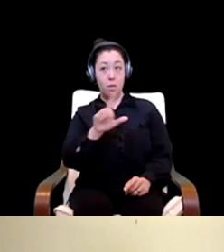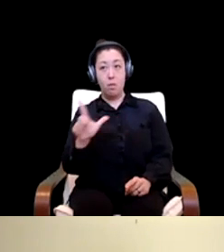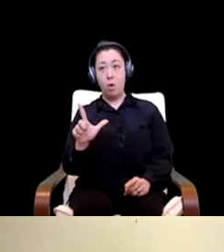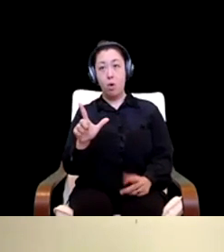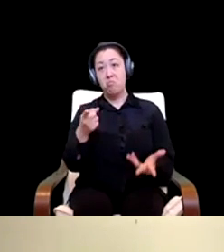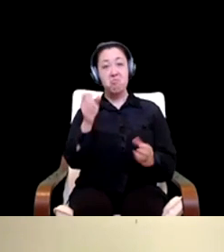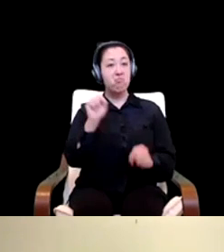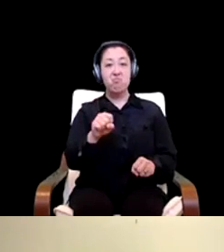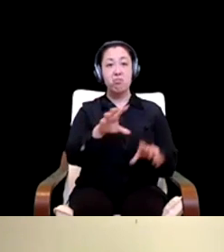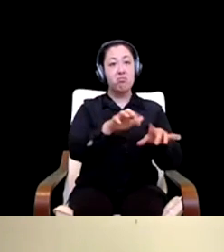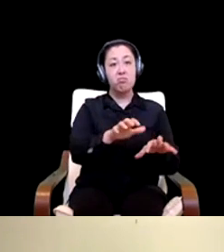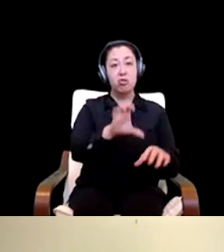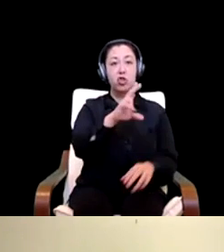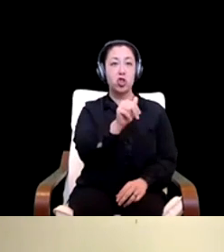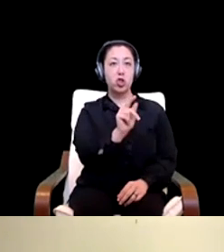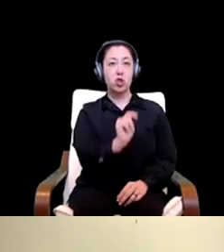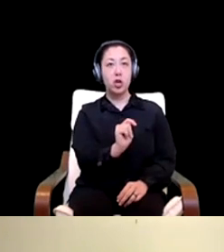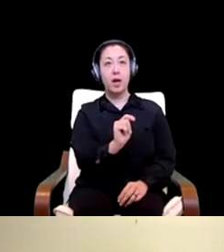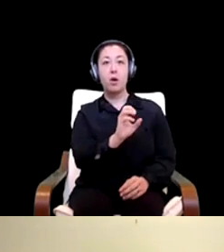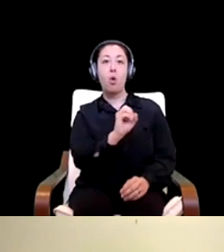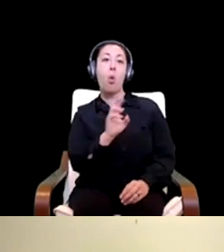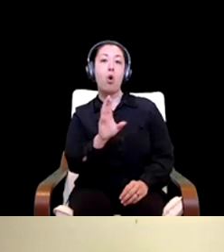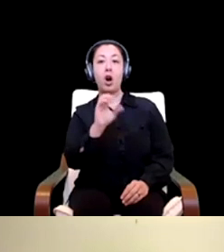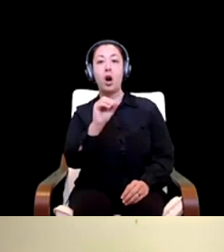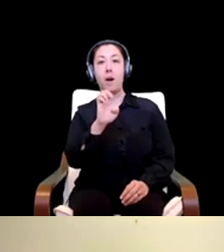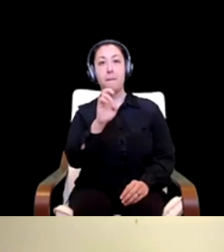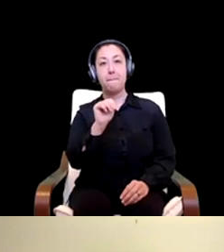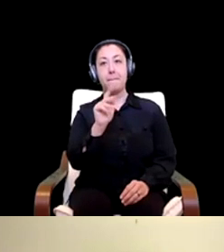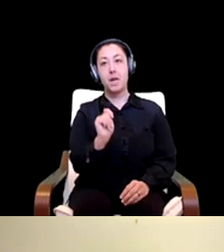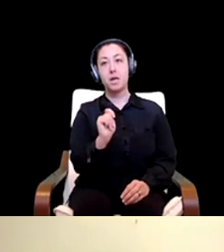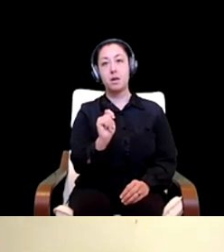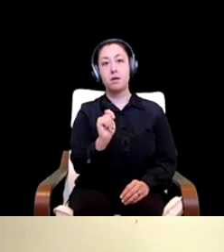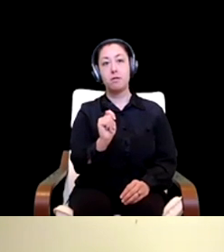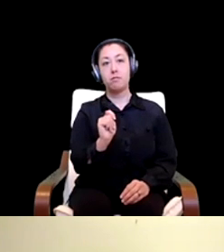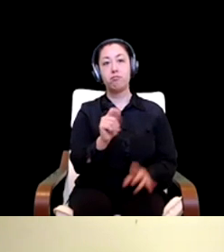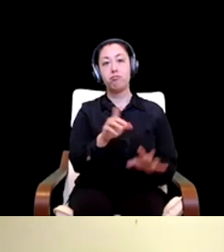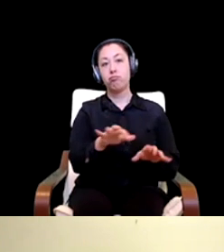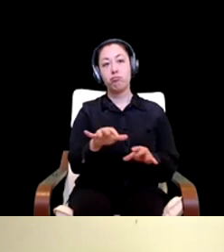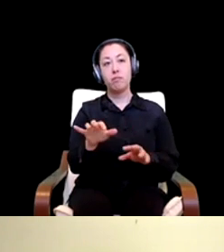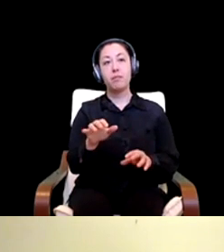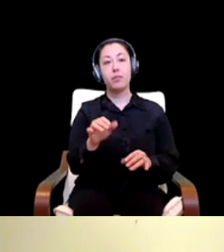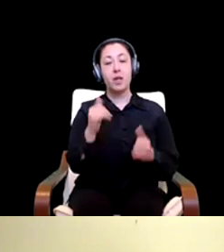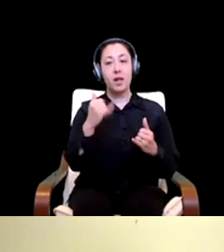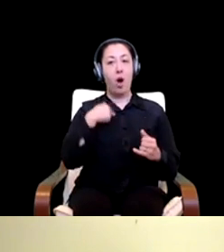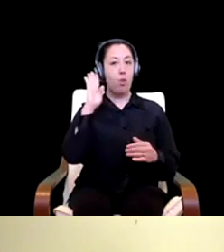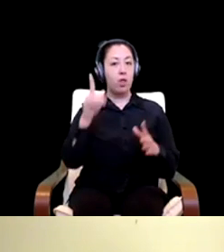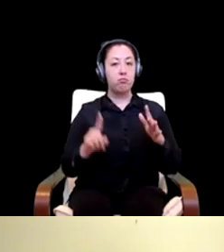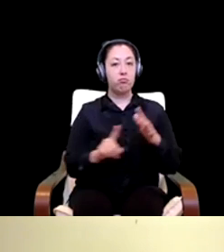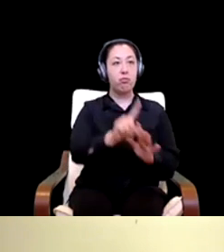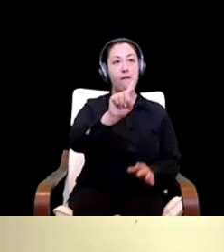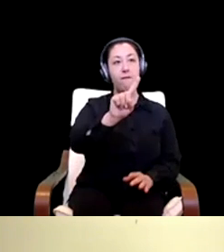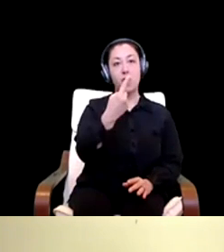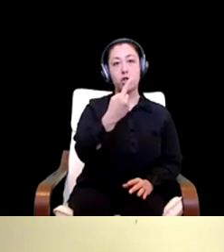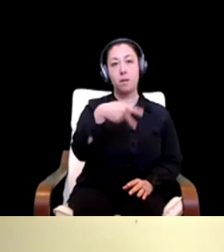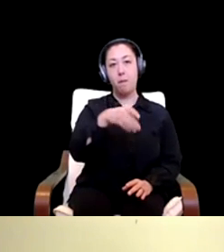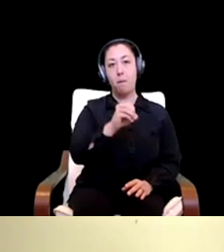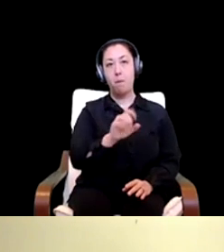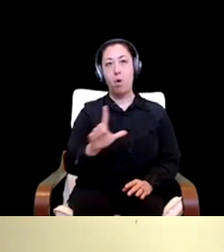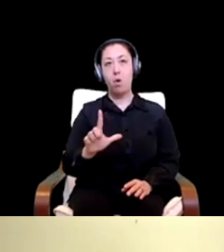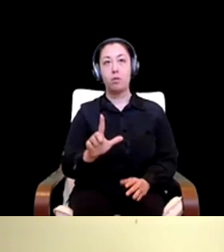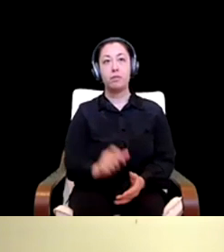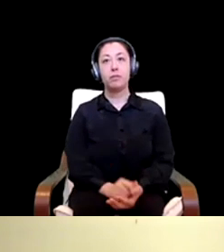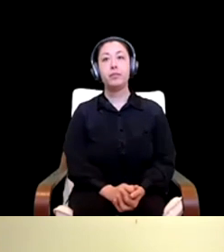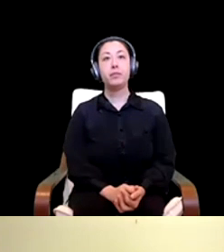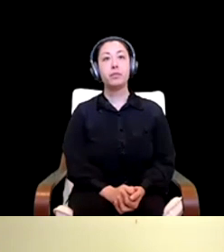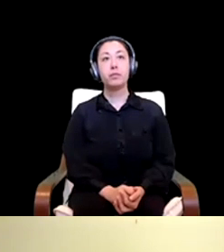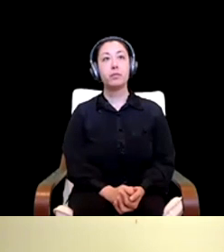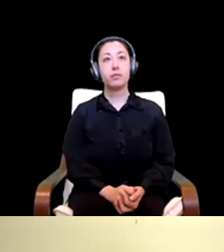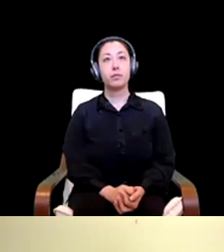either the chat or comments section. So let me launch the first poll.